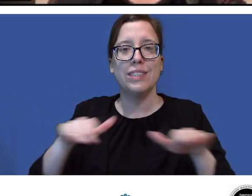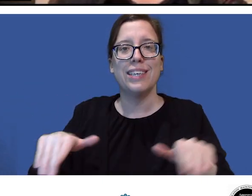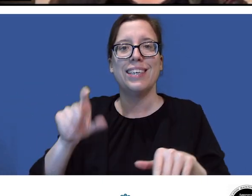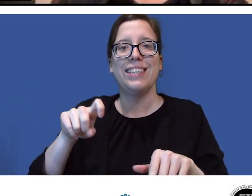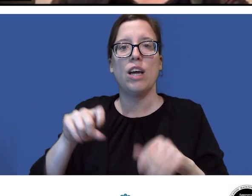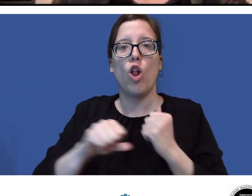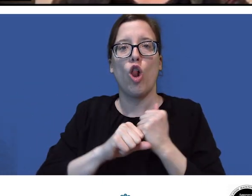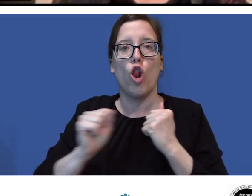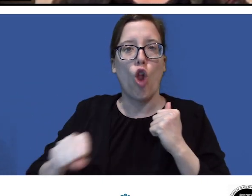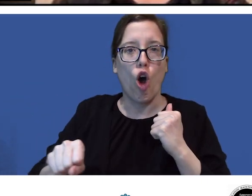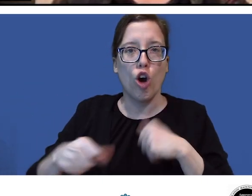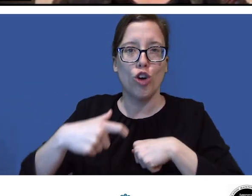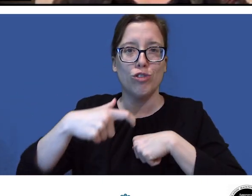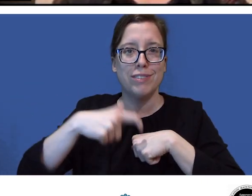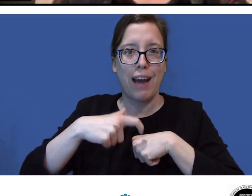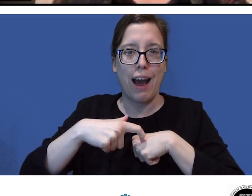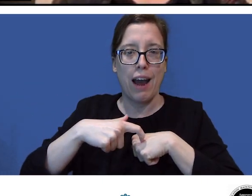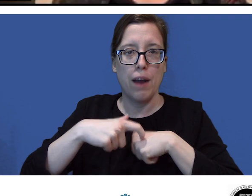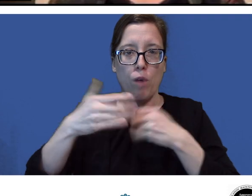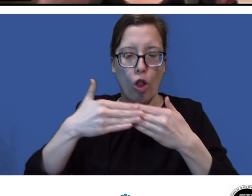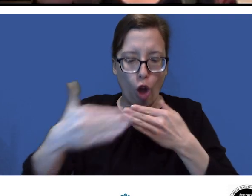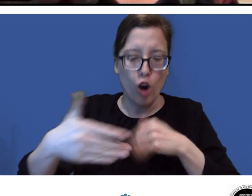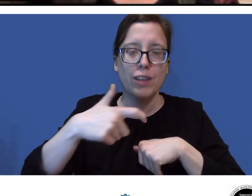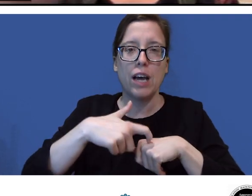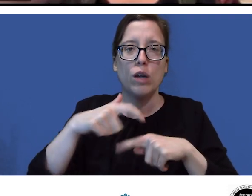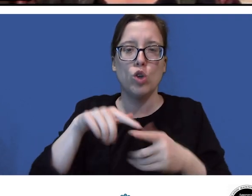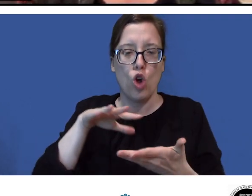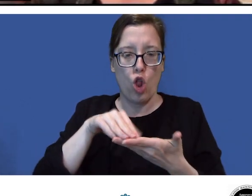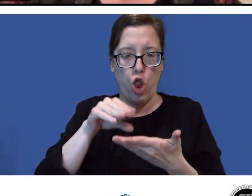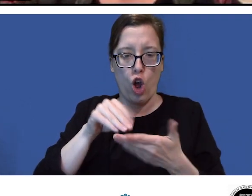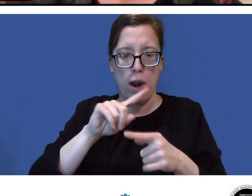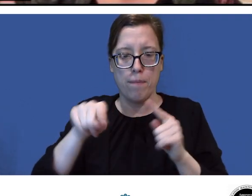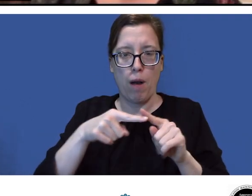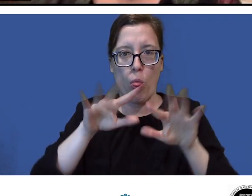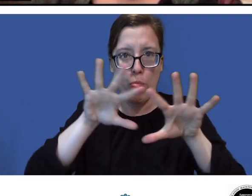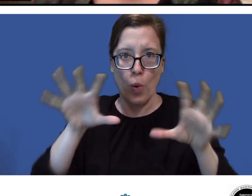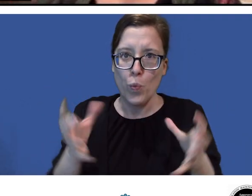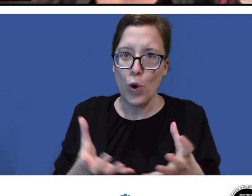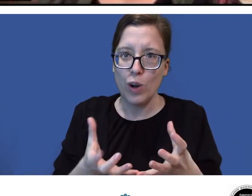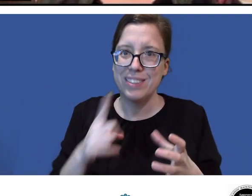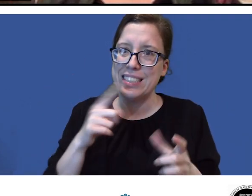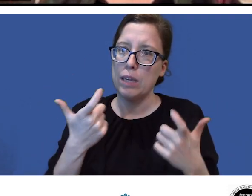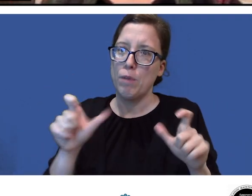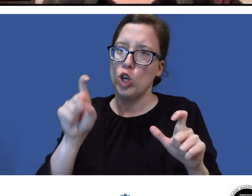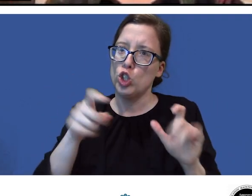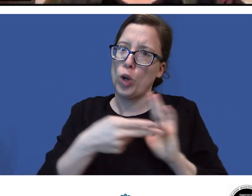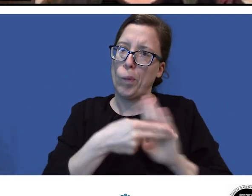and this is huge; this probably ought to be bolded–and to learn to trust other people.